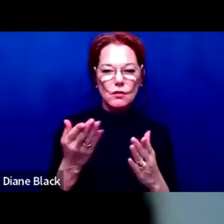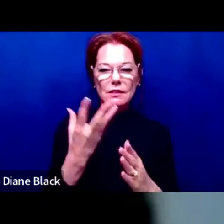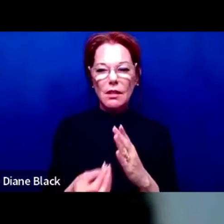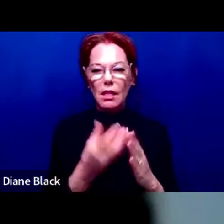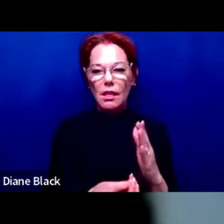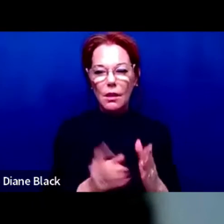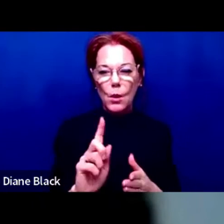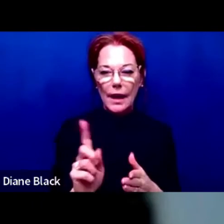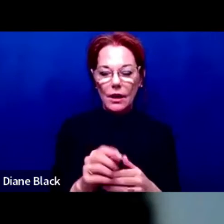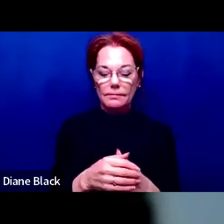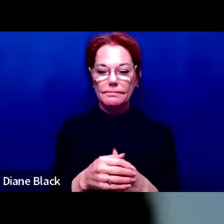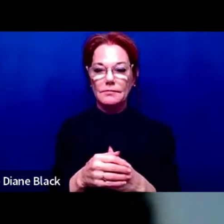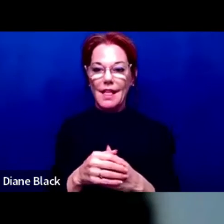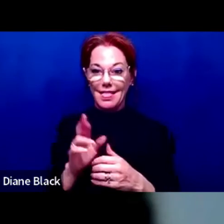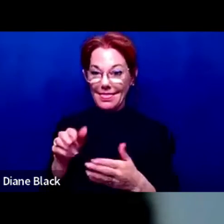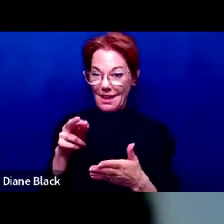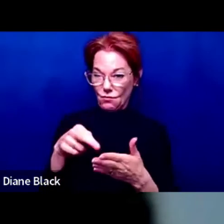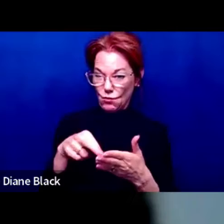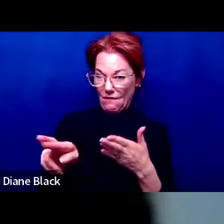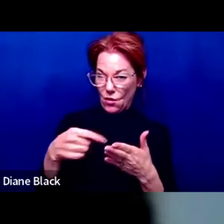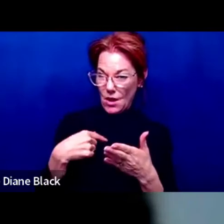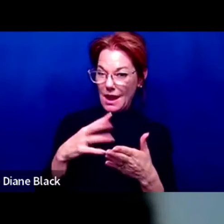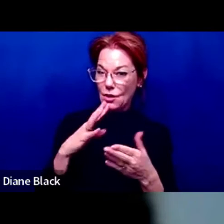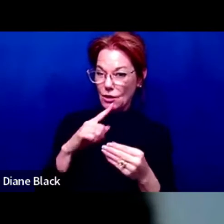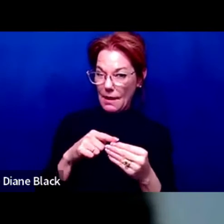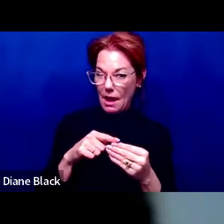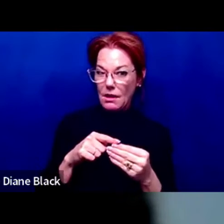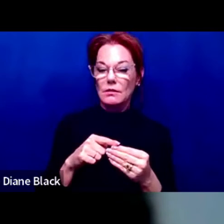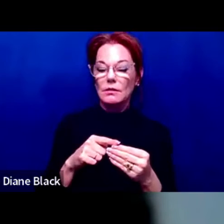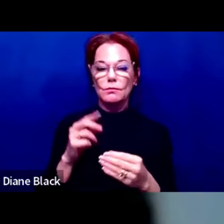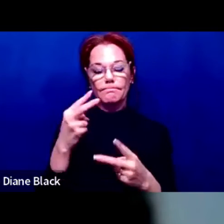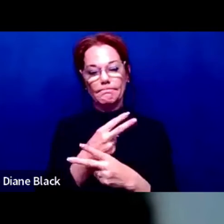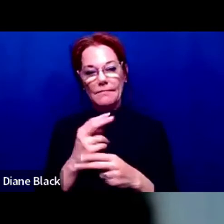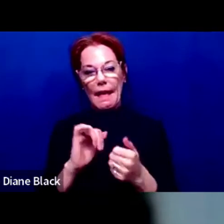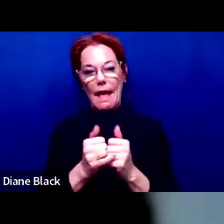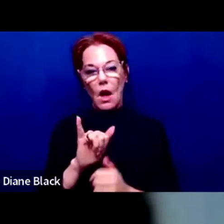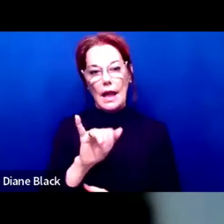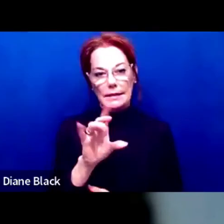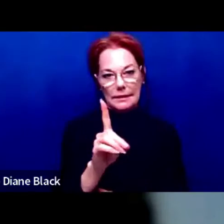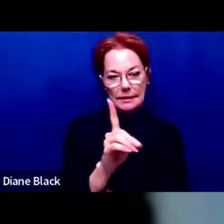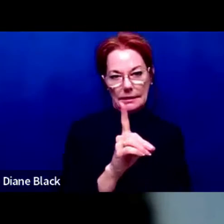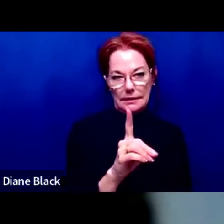I talked about looking at that for IDD DD. I'm not aware of a similar approach or, you know,